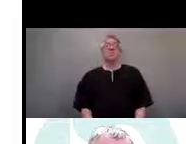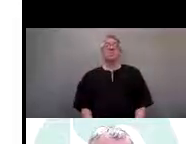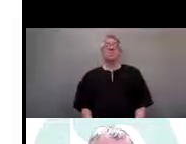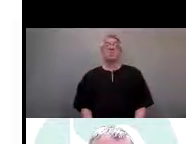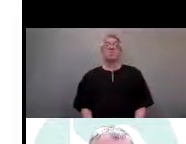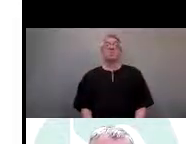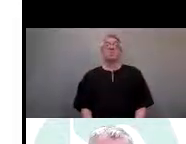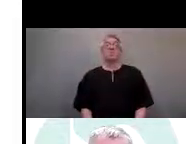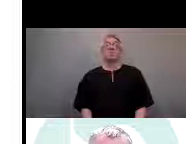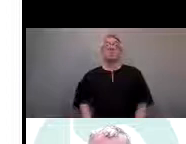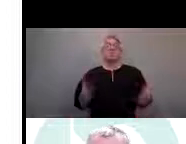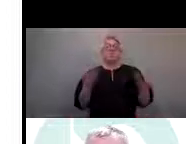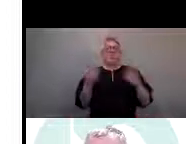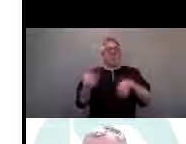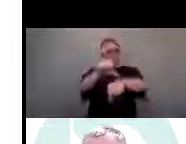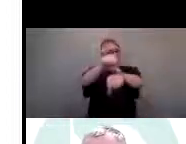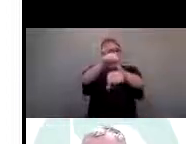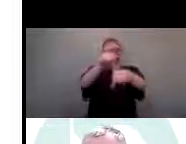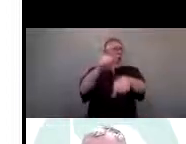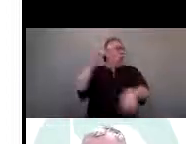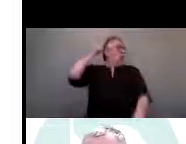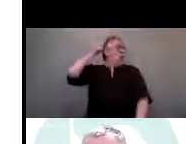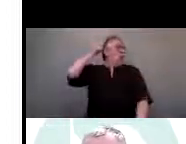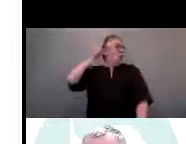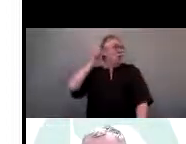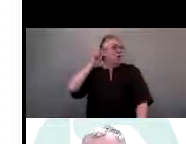. Fear of medical procedure, this is